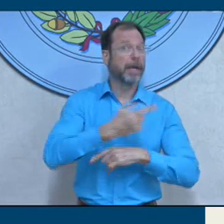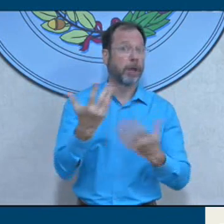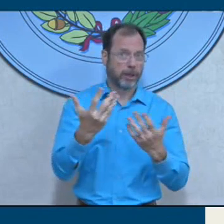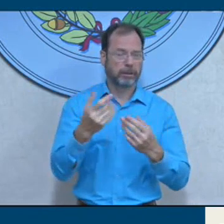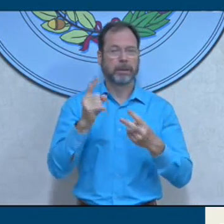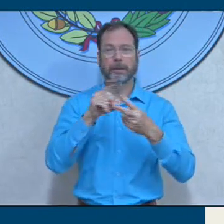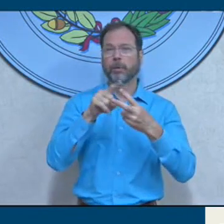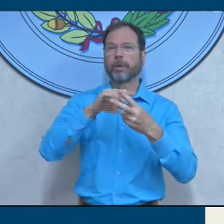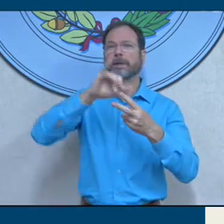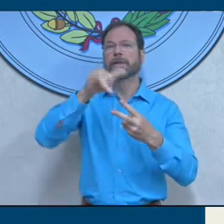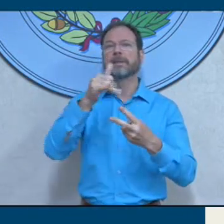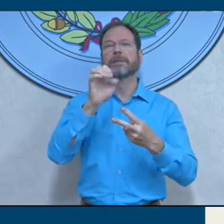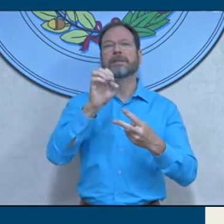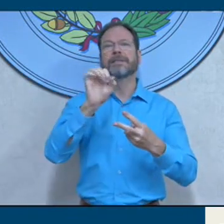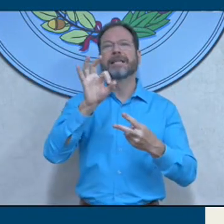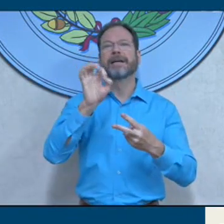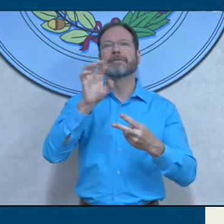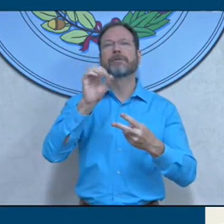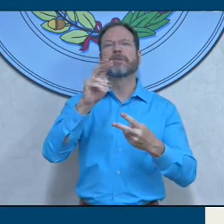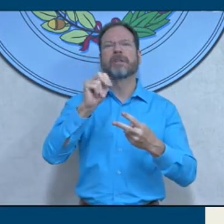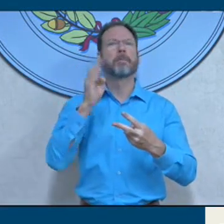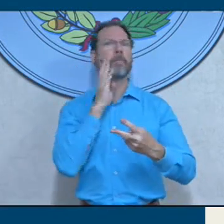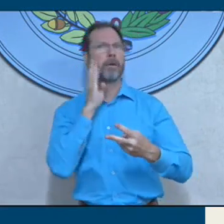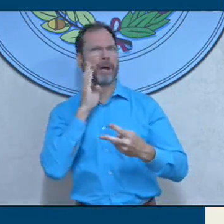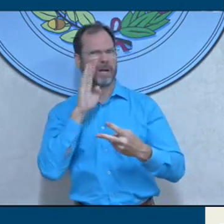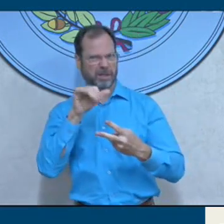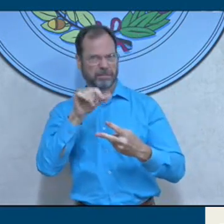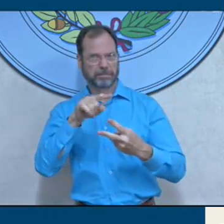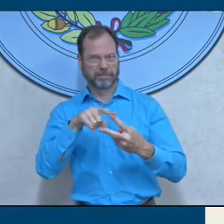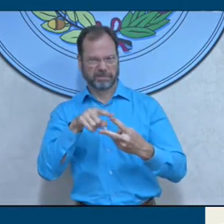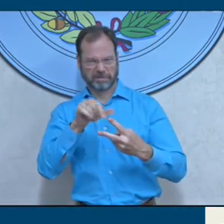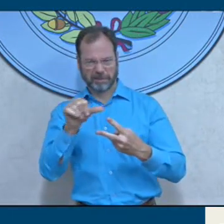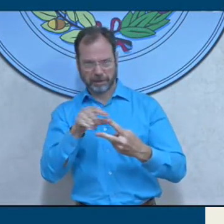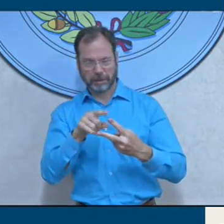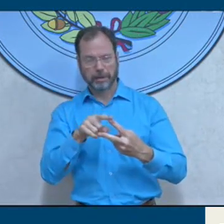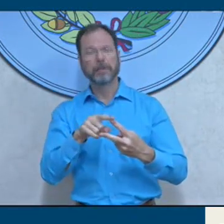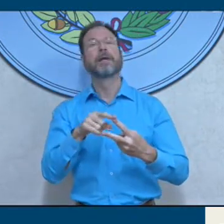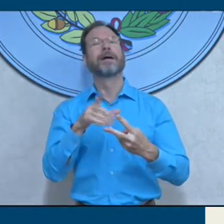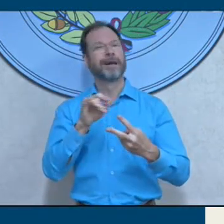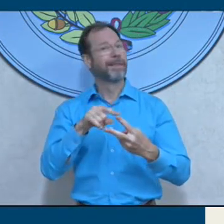FOR THE STATE OF TEXAS THAT HAD AN OUTSIZED INFLUENCE ON THAT NUMBER THAT DAY. ONE IS